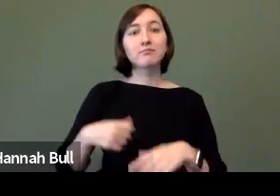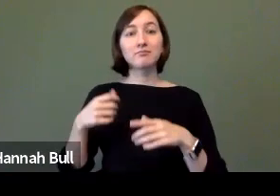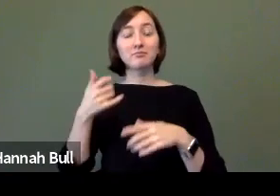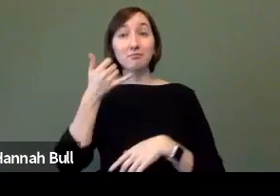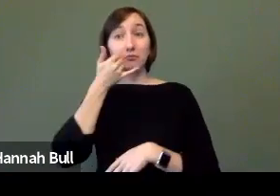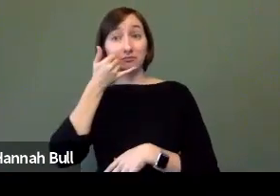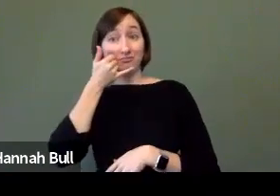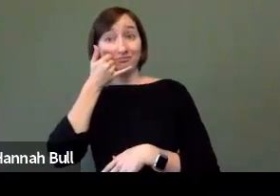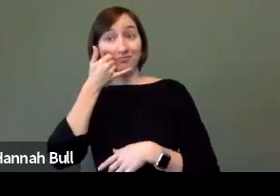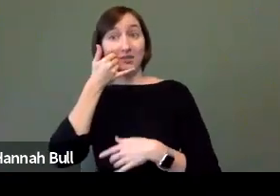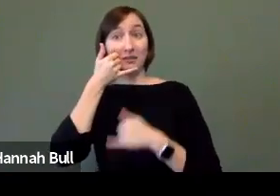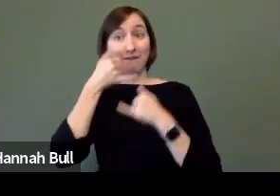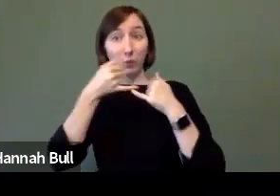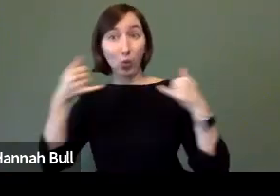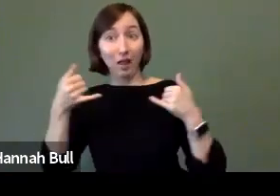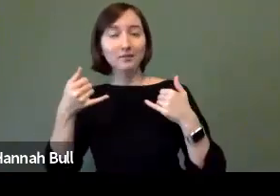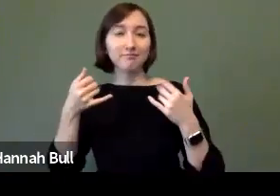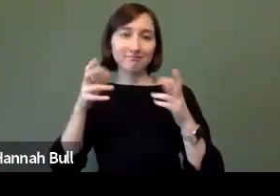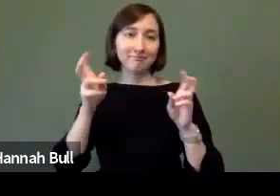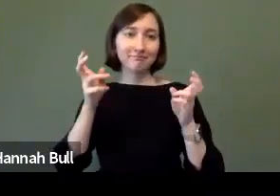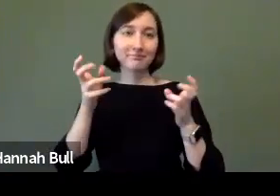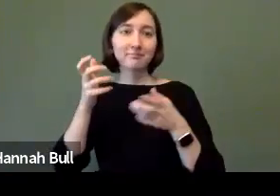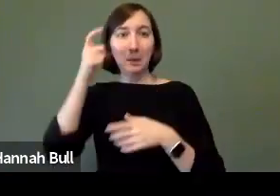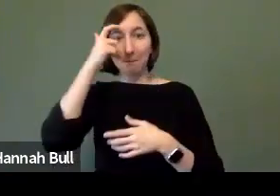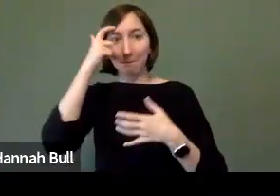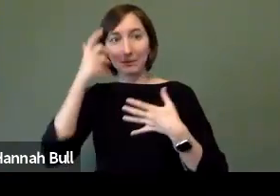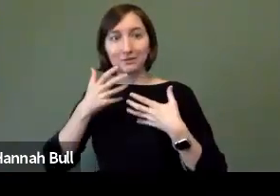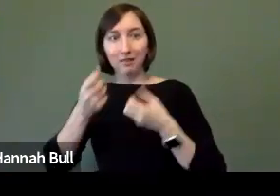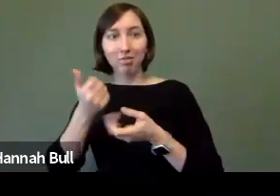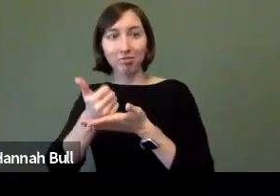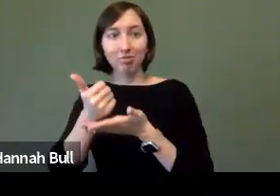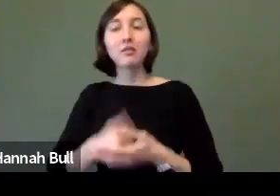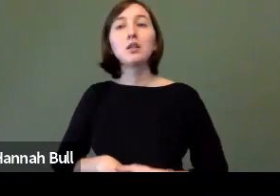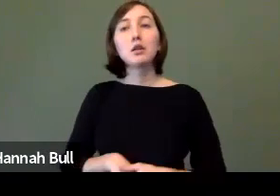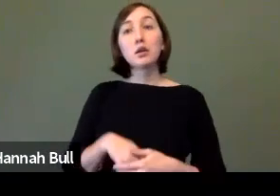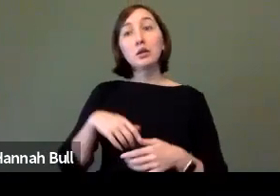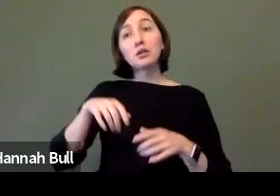They put out public awareness campaigns to demystify mental illness.